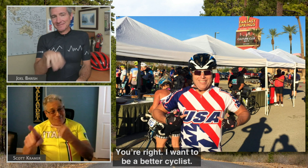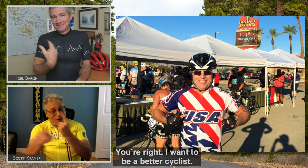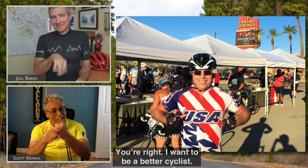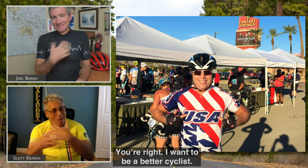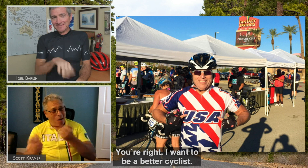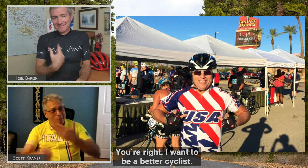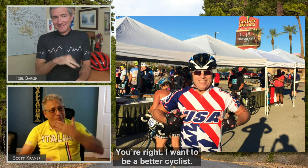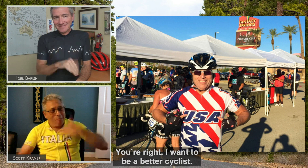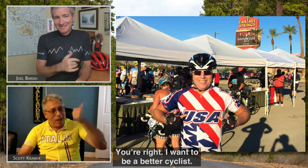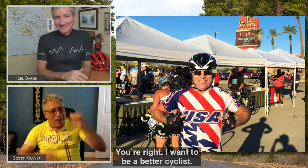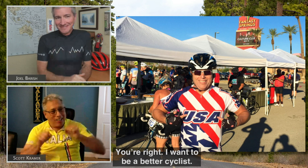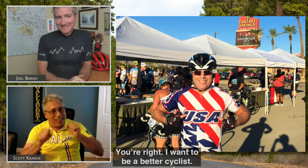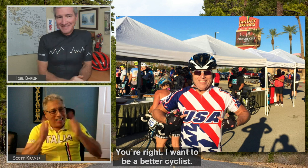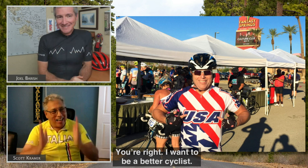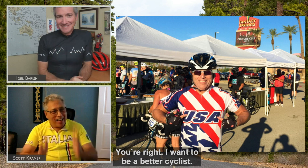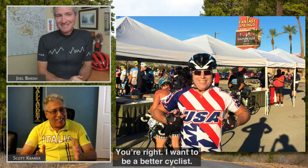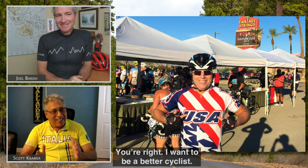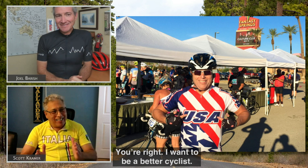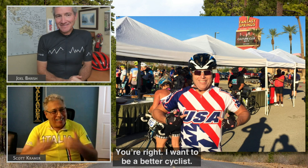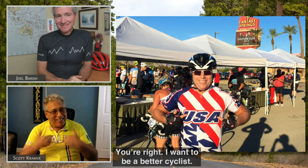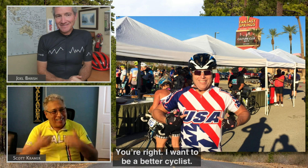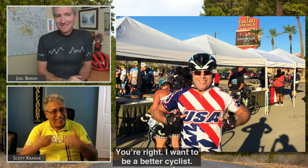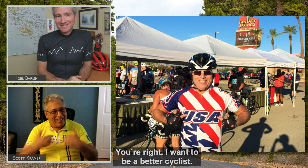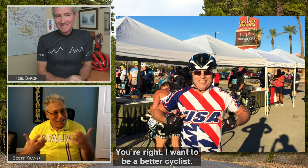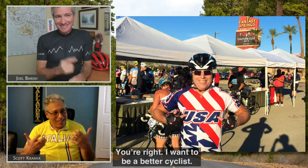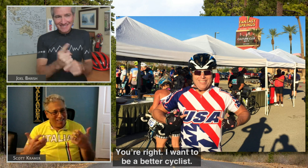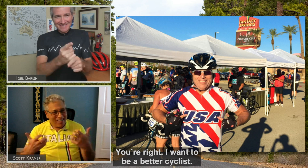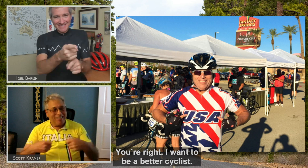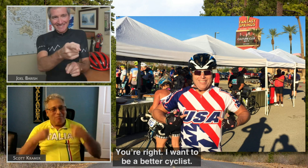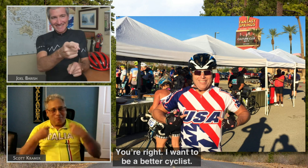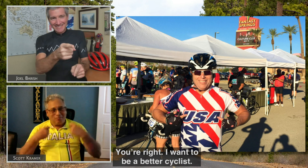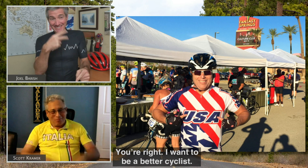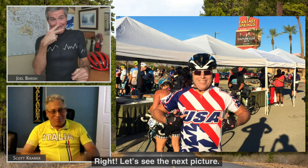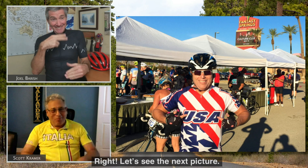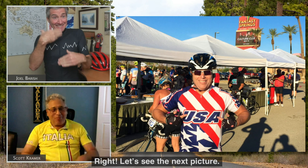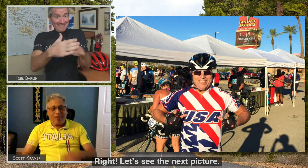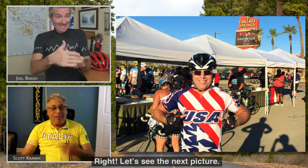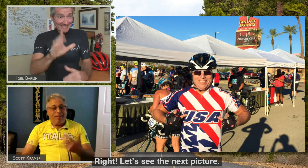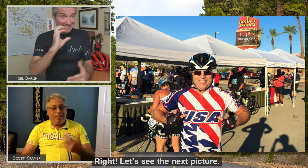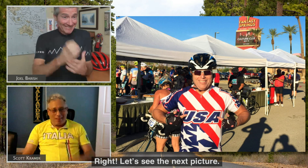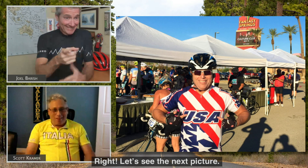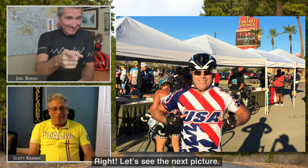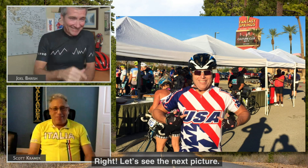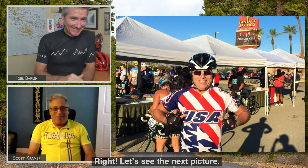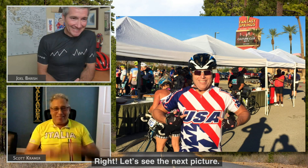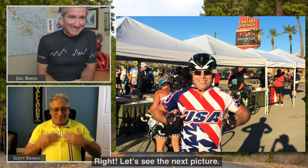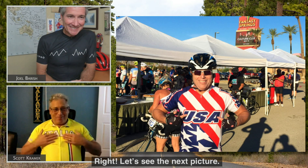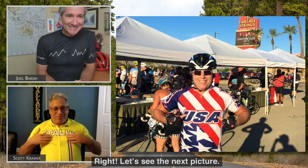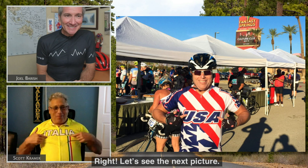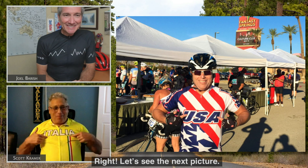You’re right. I want to be a better cyclist. Right! Let’s see the next picture.